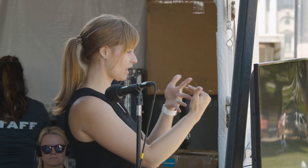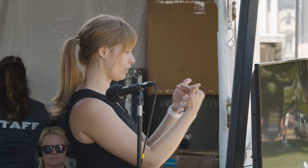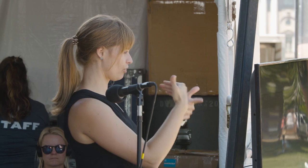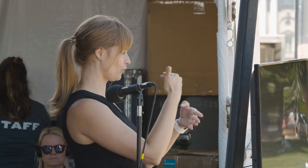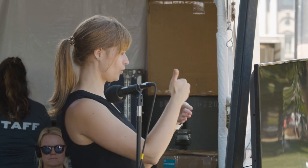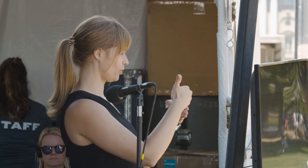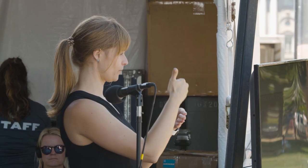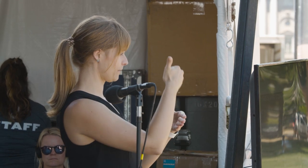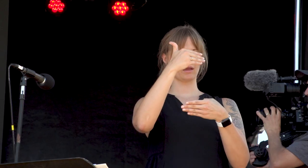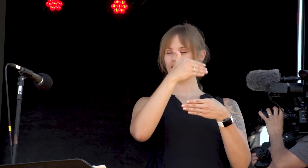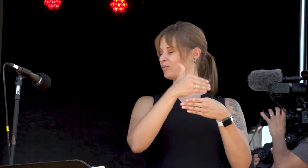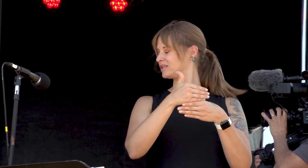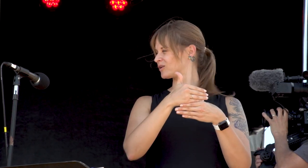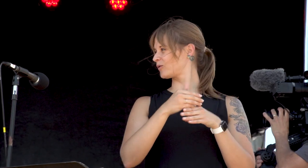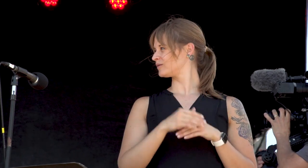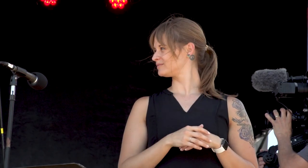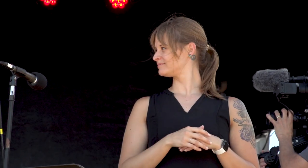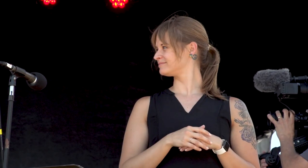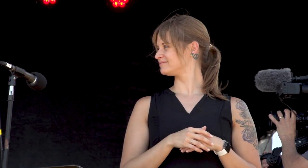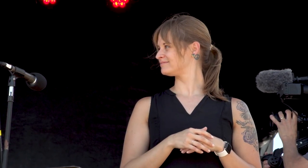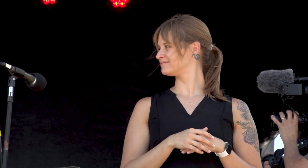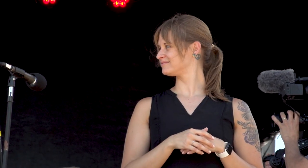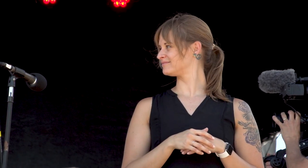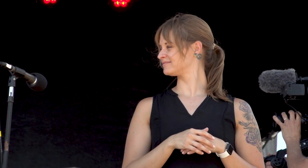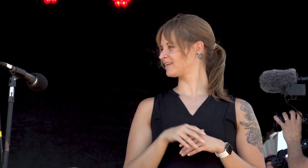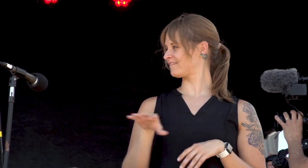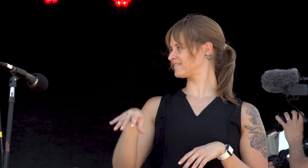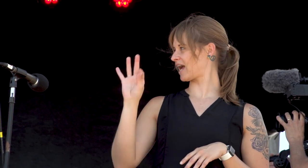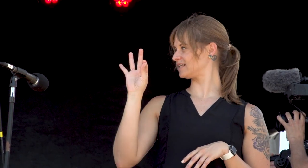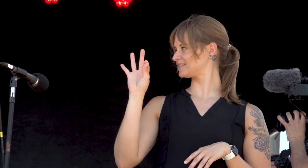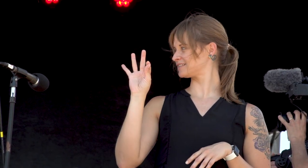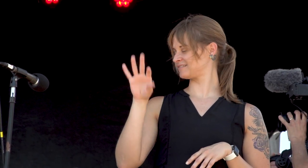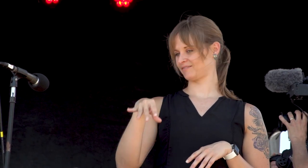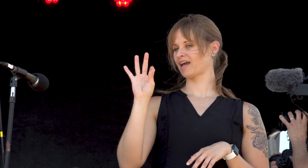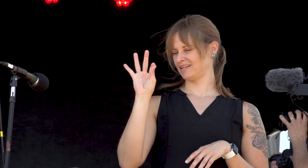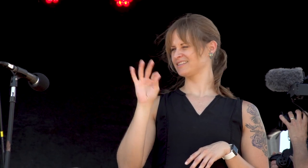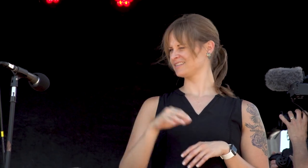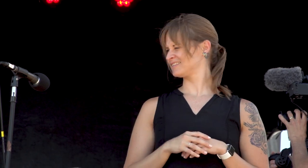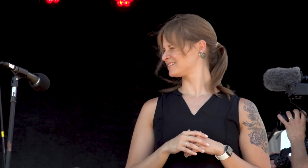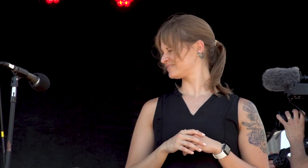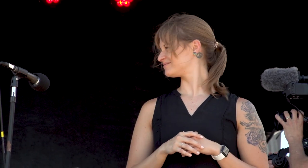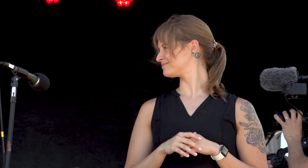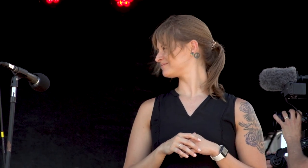fly through... my window... and find... like that? Find...